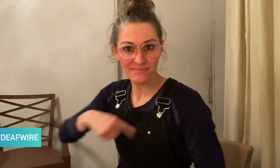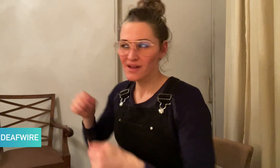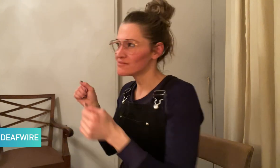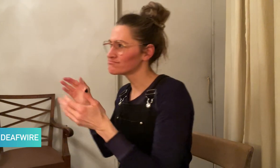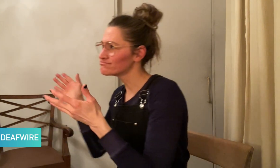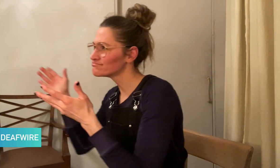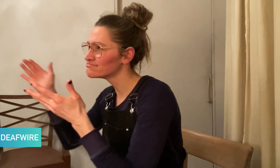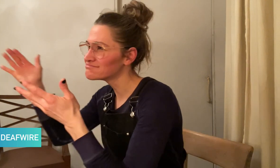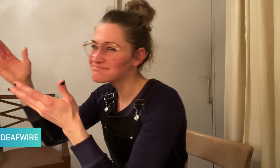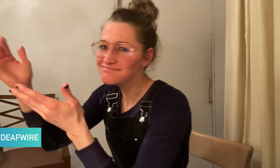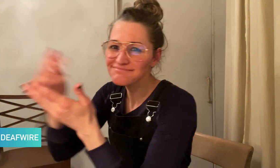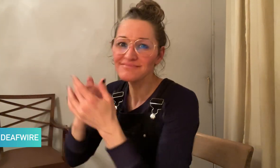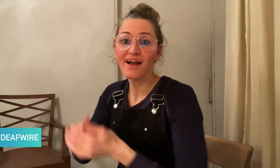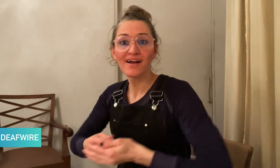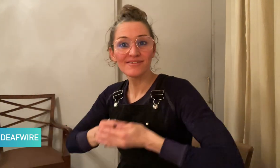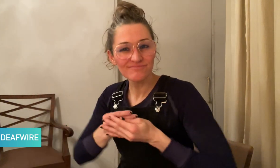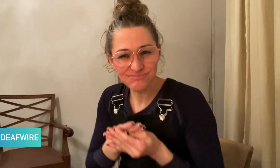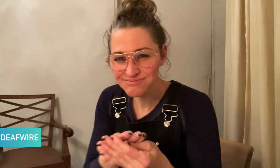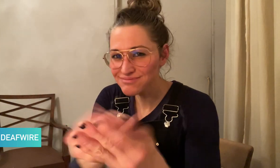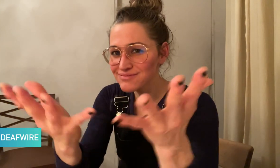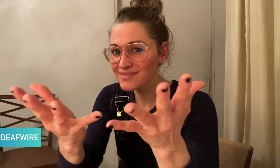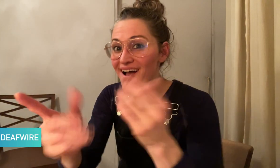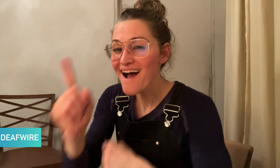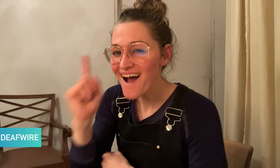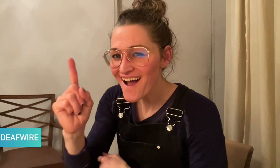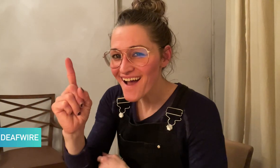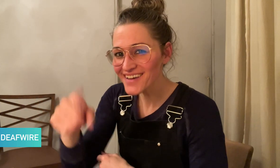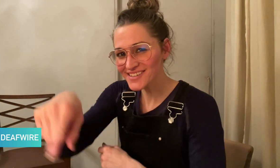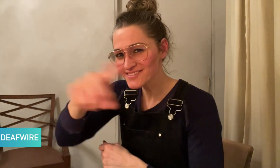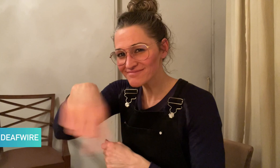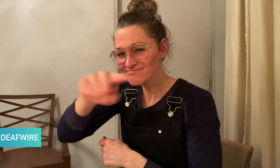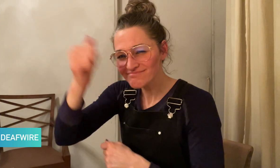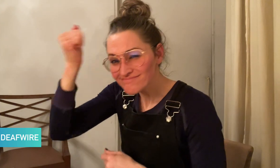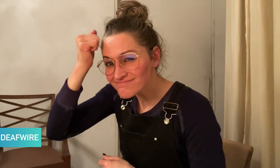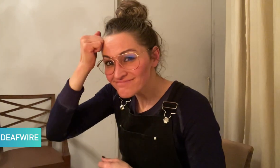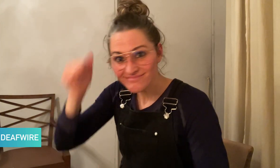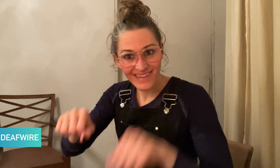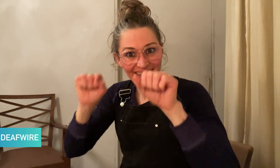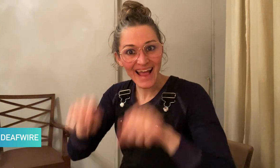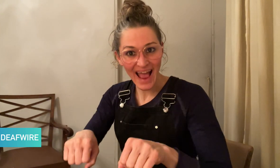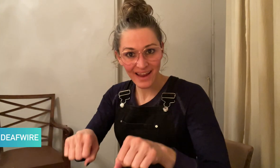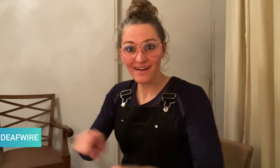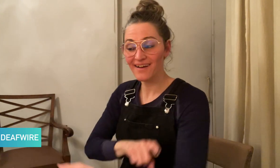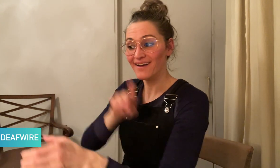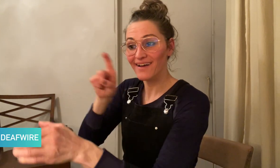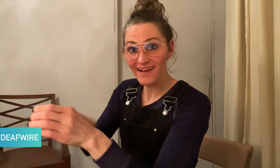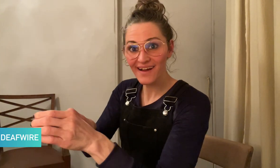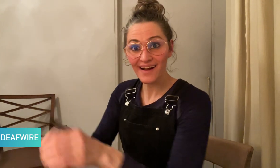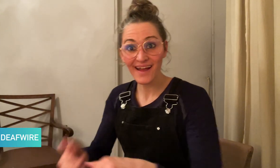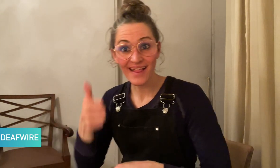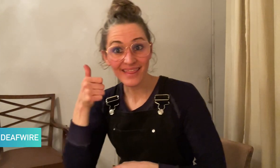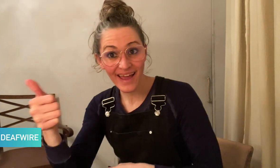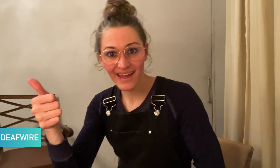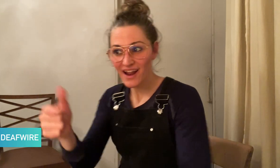Don’t forget to subscribe, like, and follow